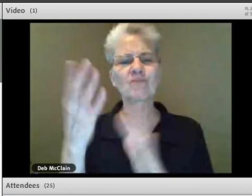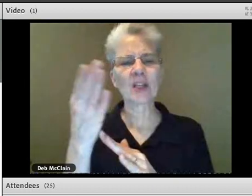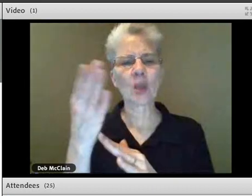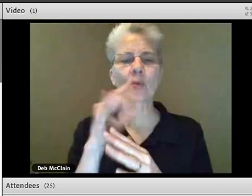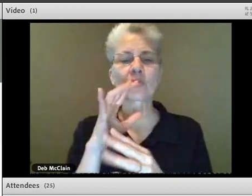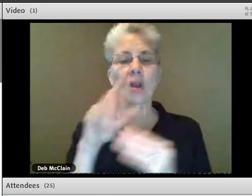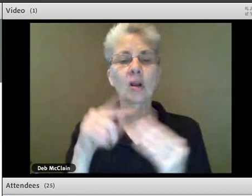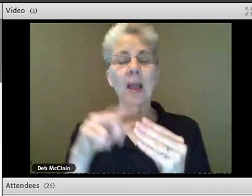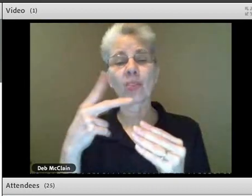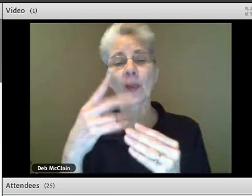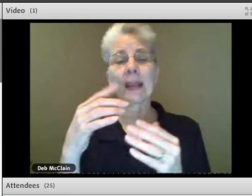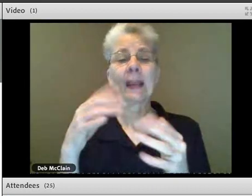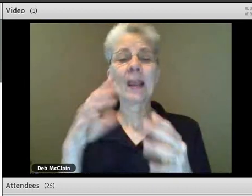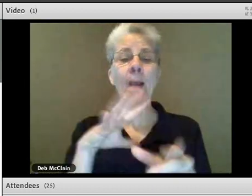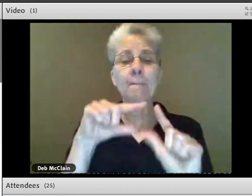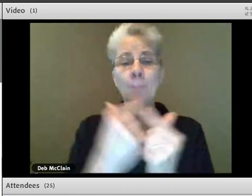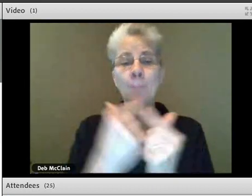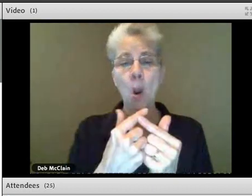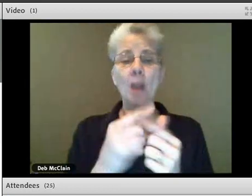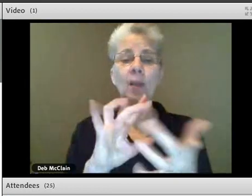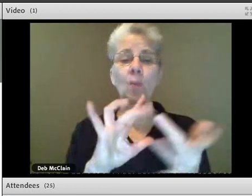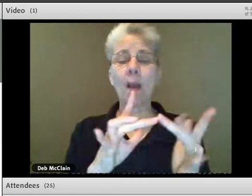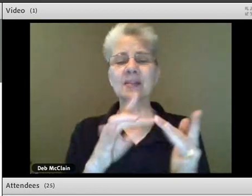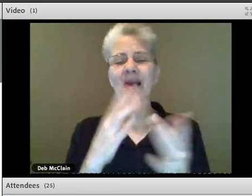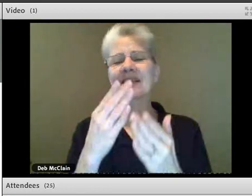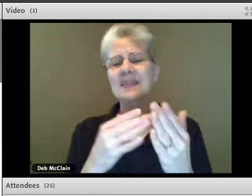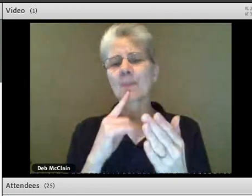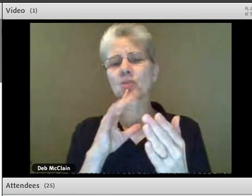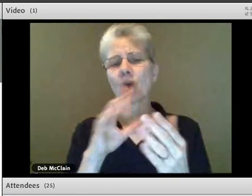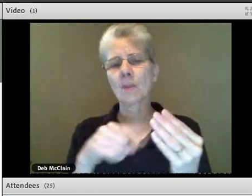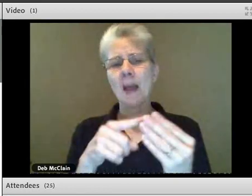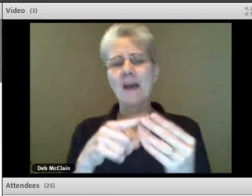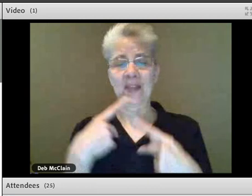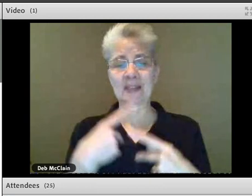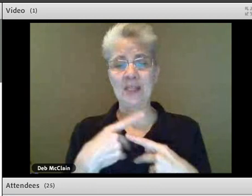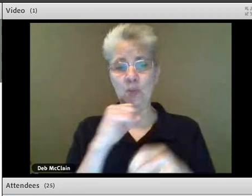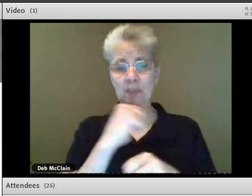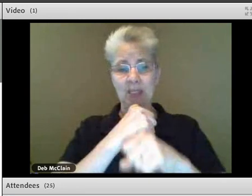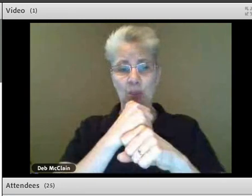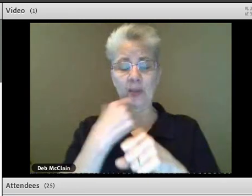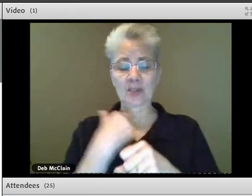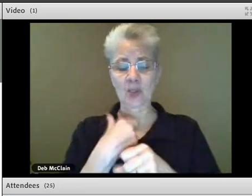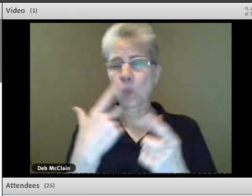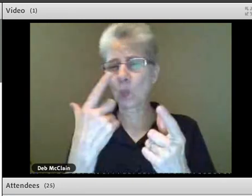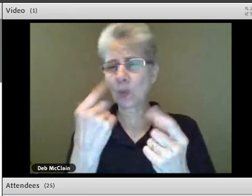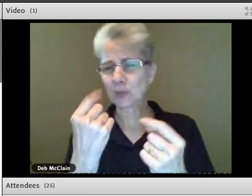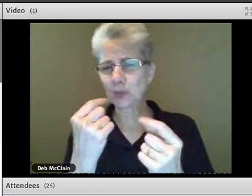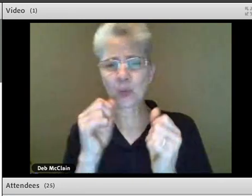if there was -- there's companies out there that teach you how to do physical security, so, like, what to do in an event.